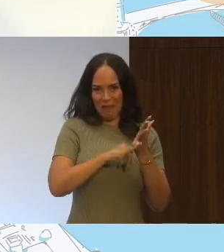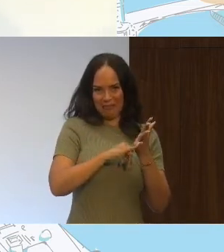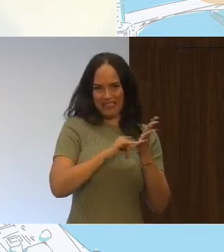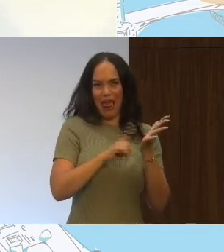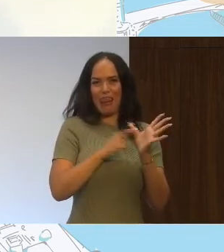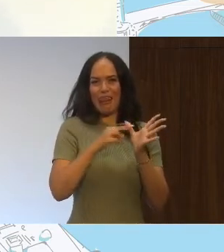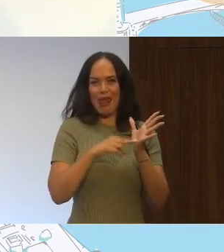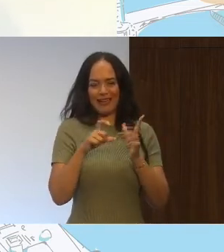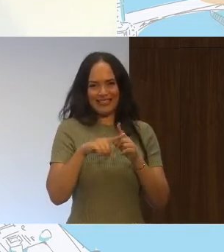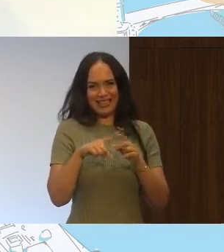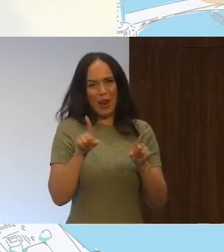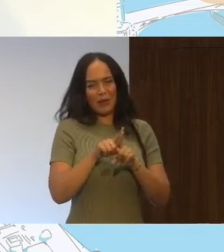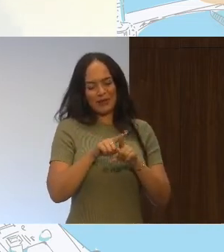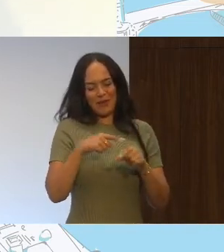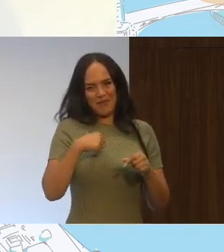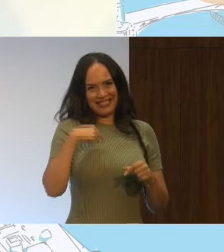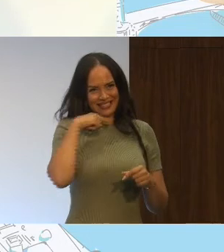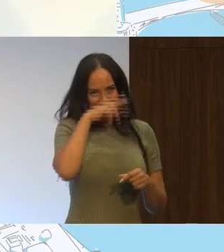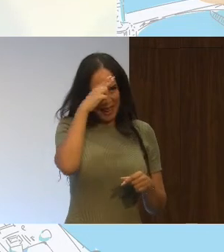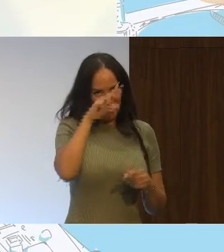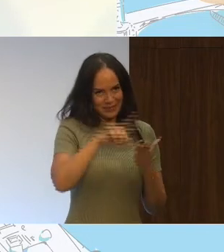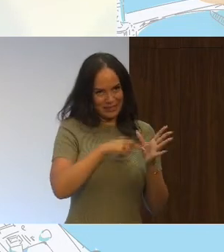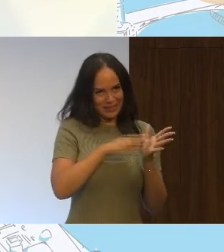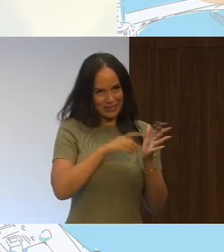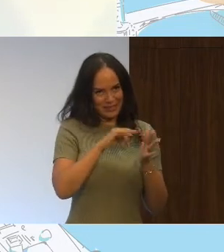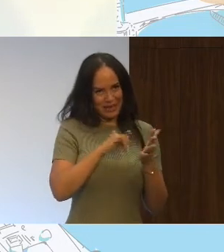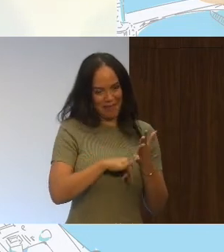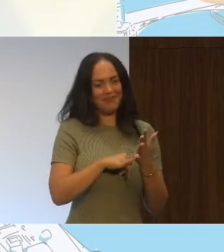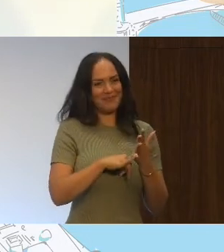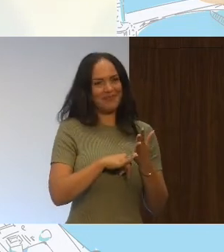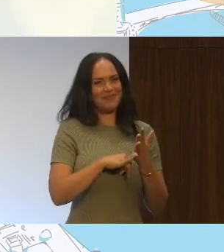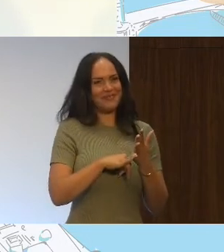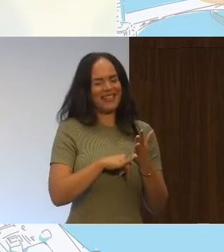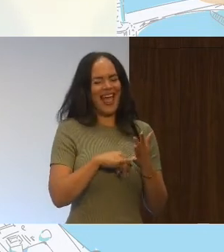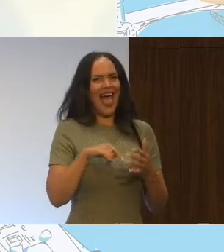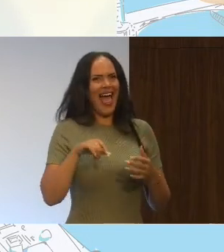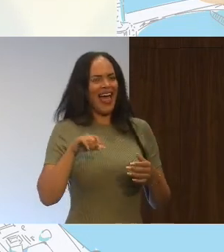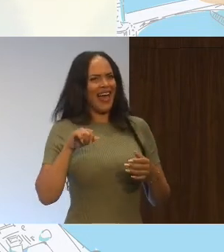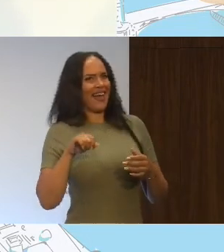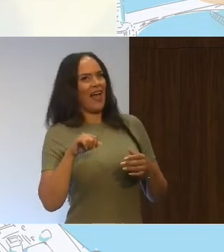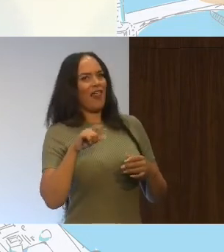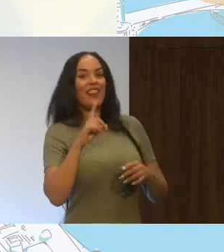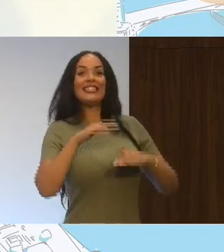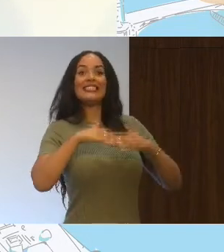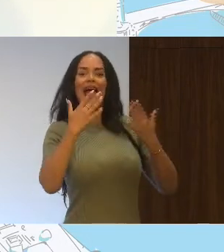And it's no accident, although he he looked at me one day after he found out what I'd call my son, and he said his name's James.